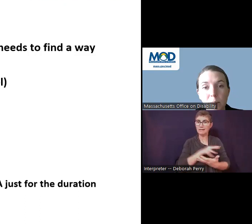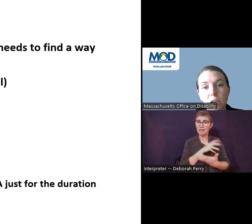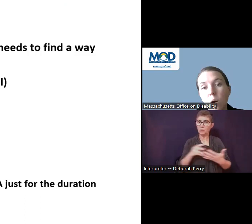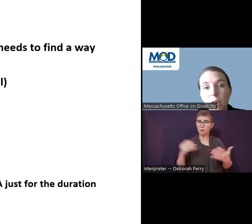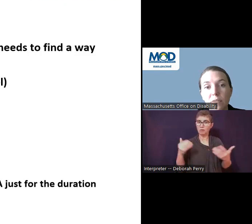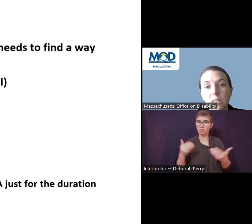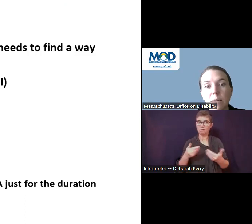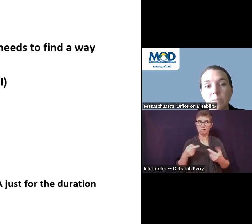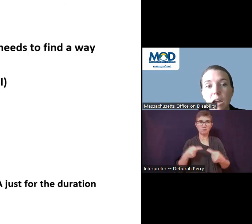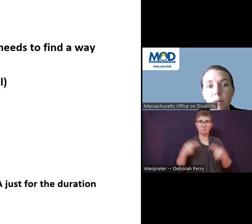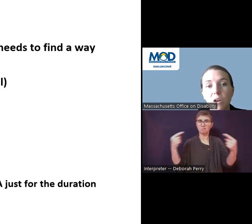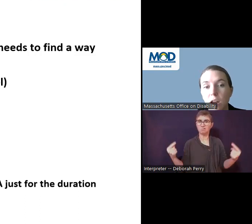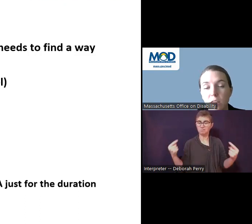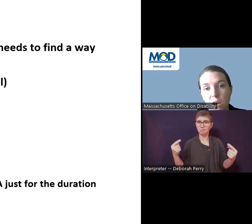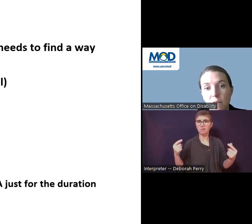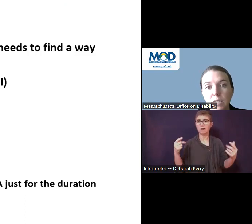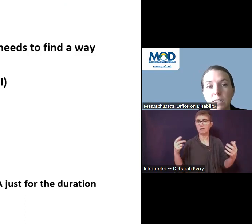of coming and going at the same time or not